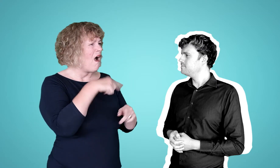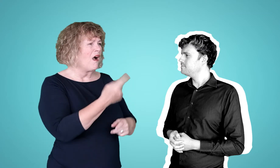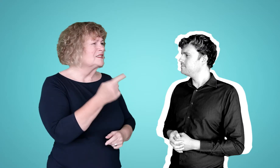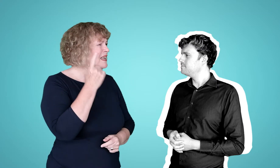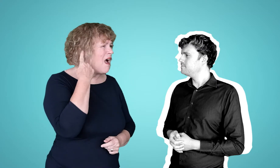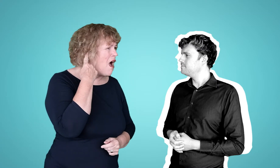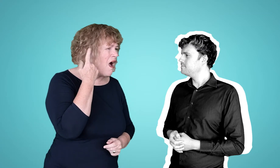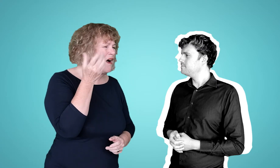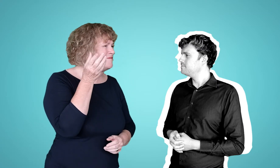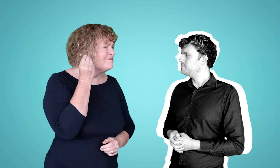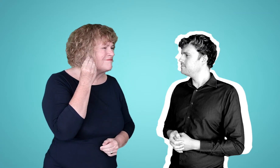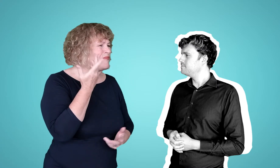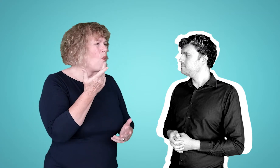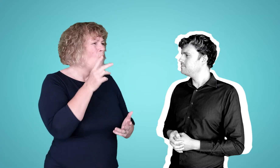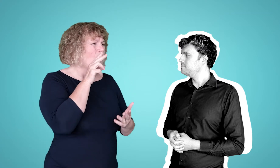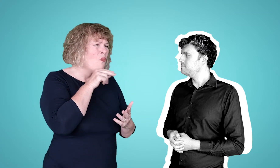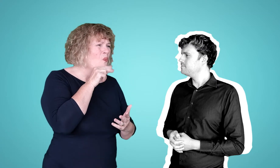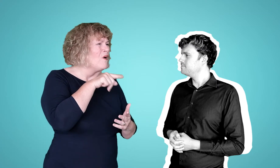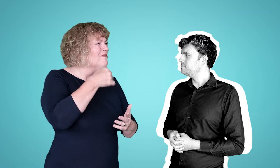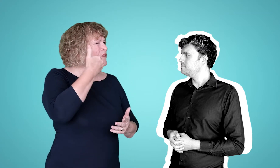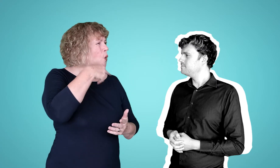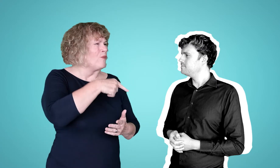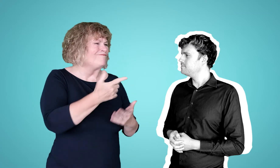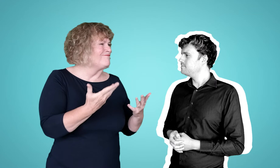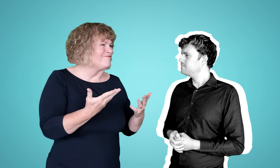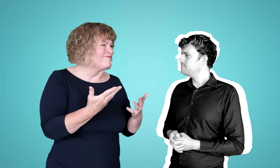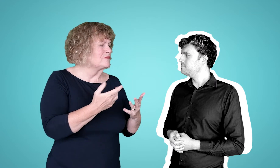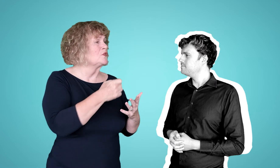If you cannot hear or speak on the phone, use relay UK